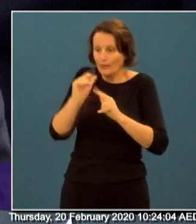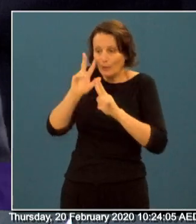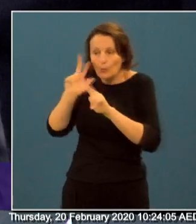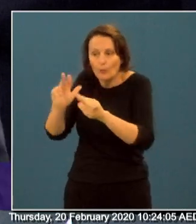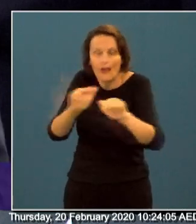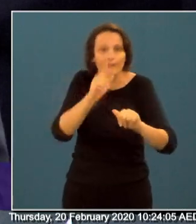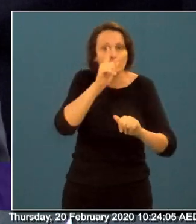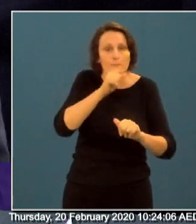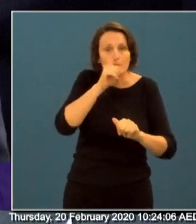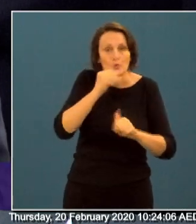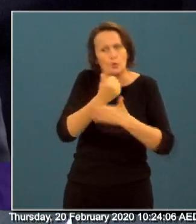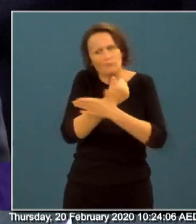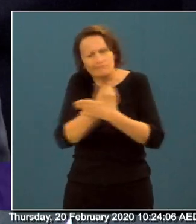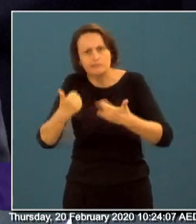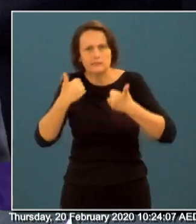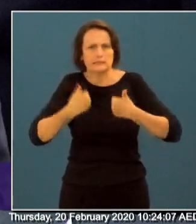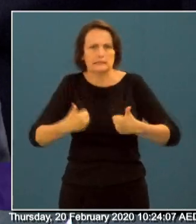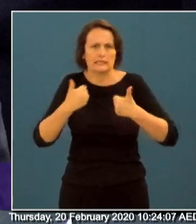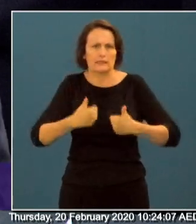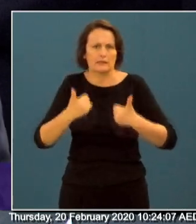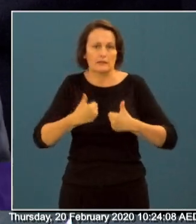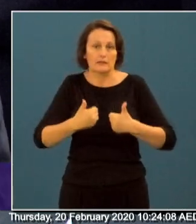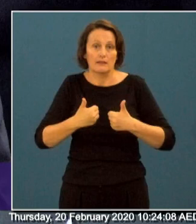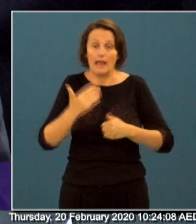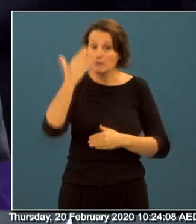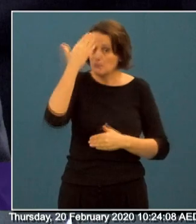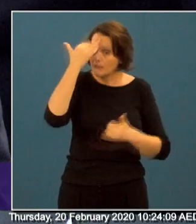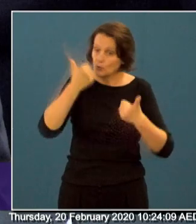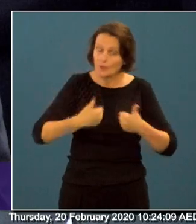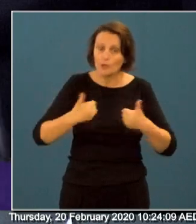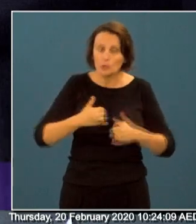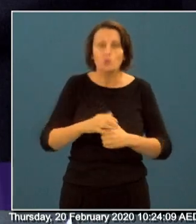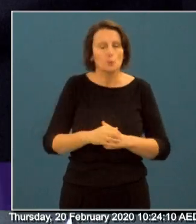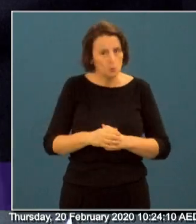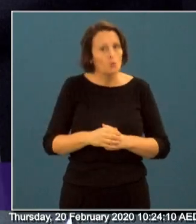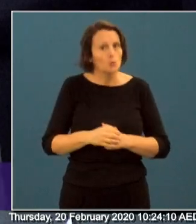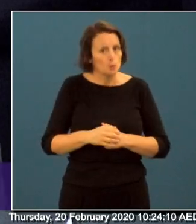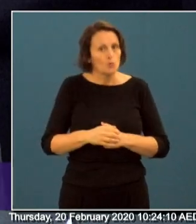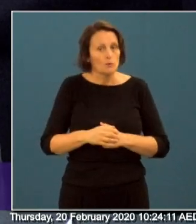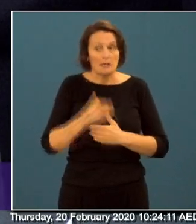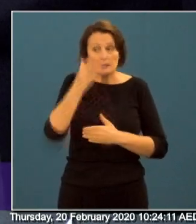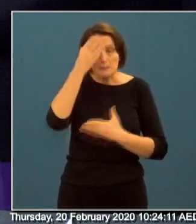especially mental illness? I mean, that's a big one in there. And dementia's in there.